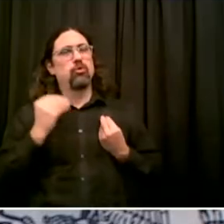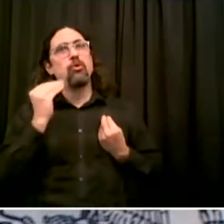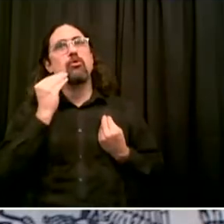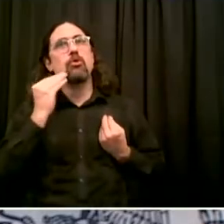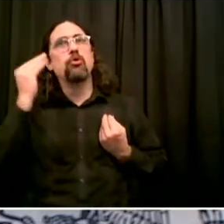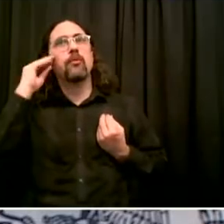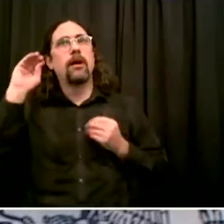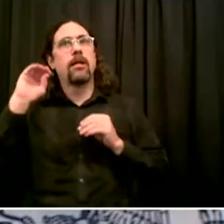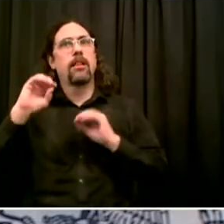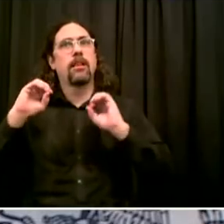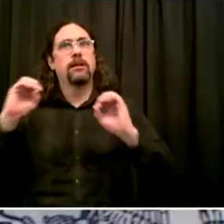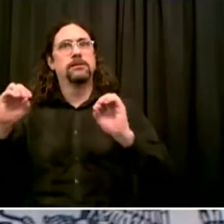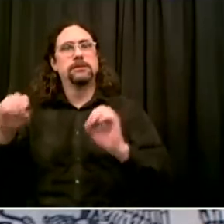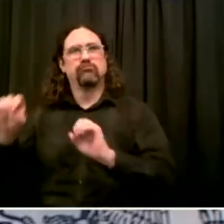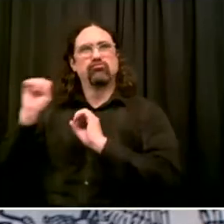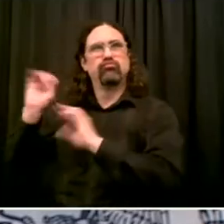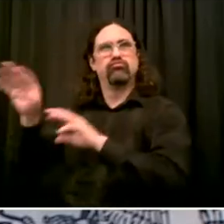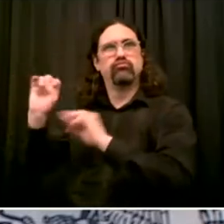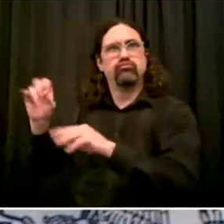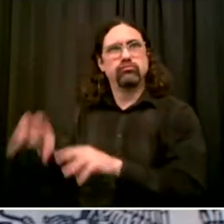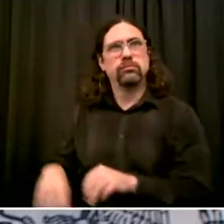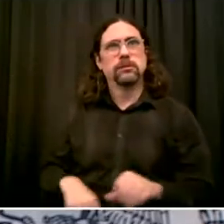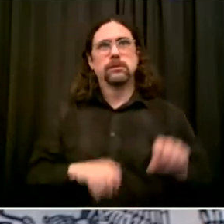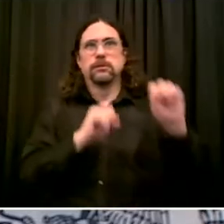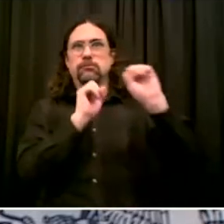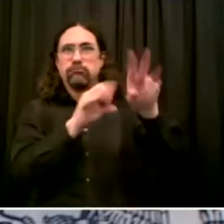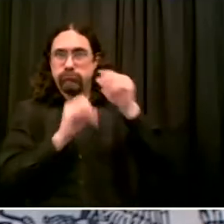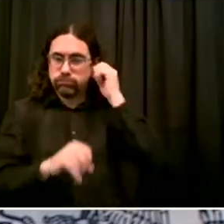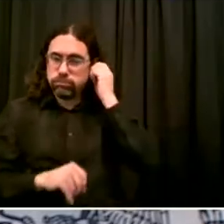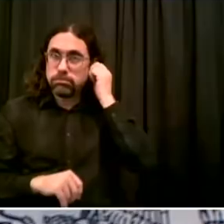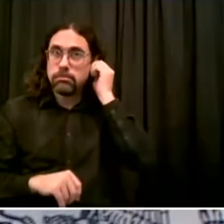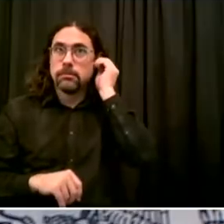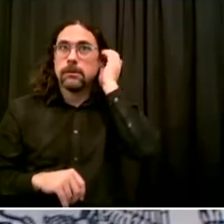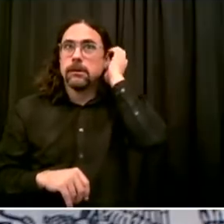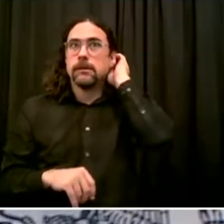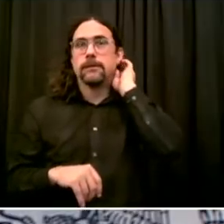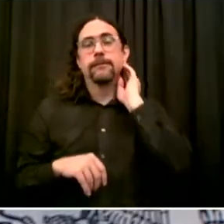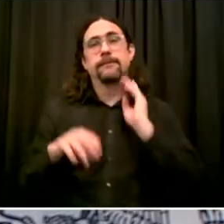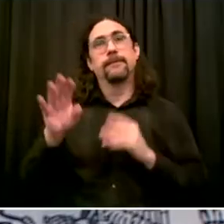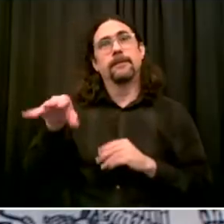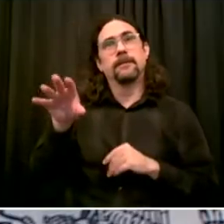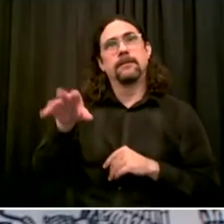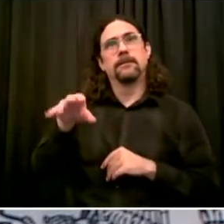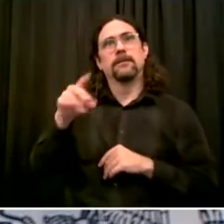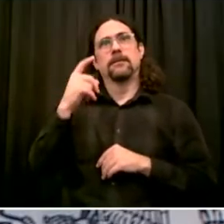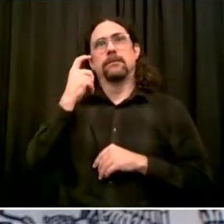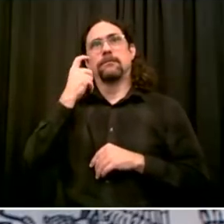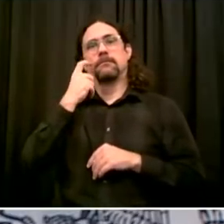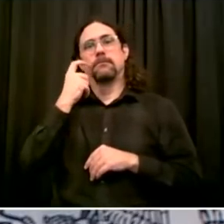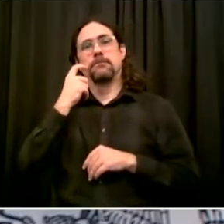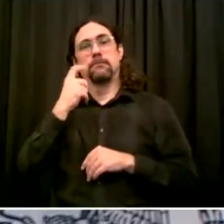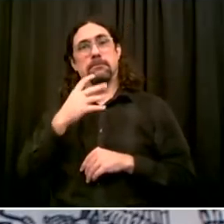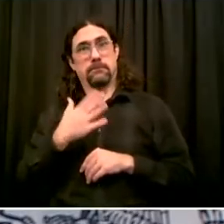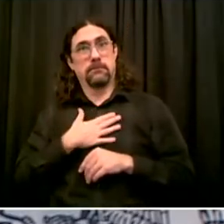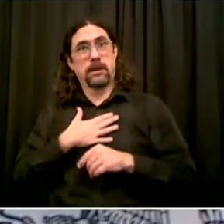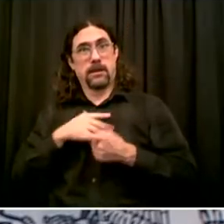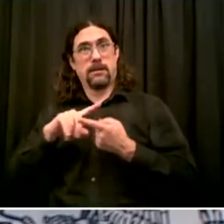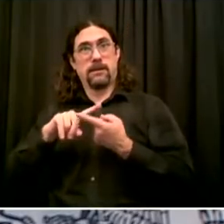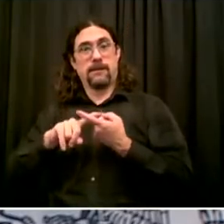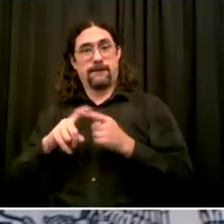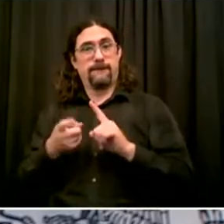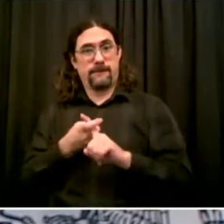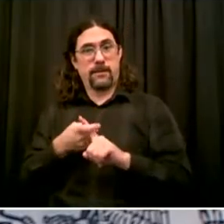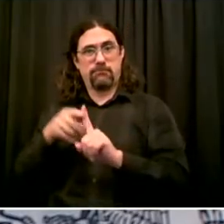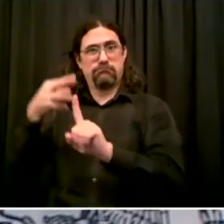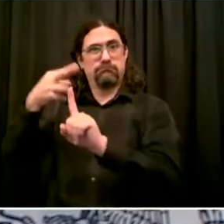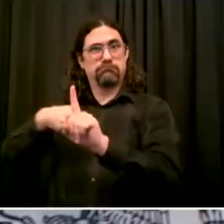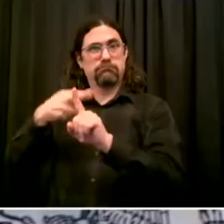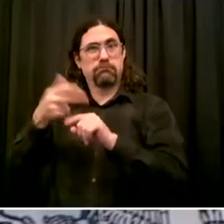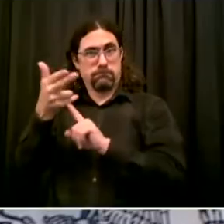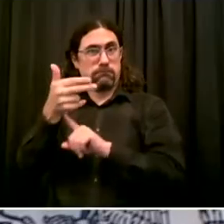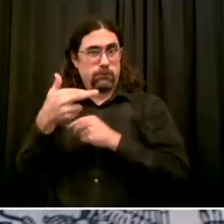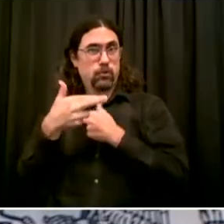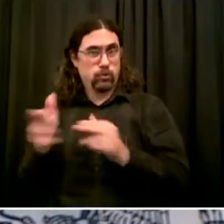WILL THE CITY